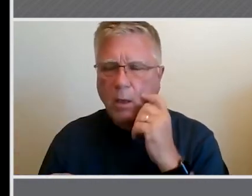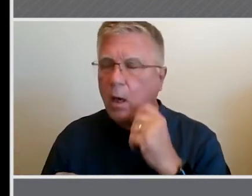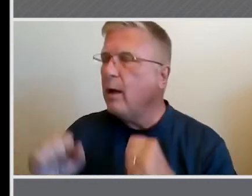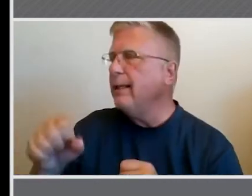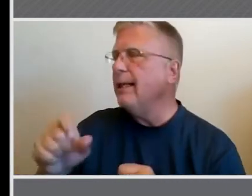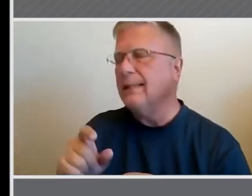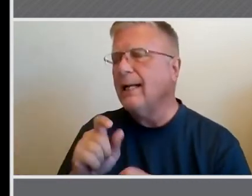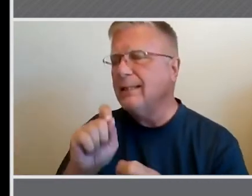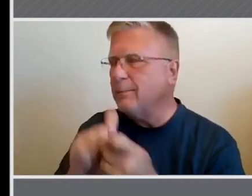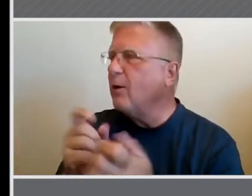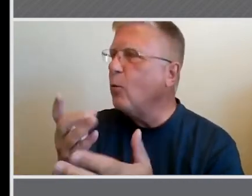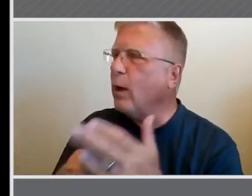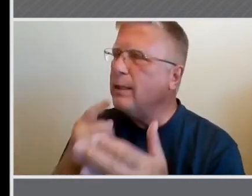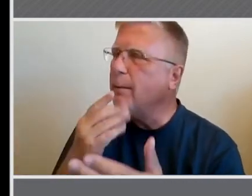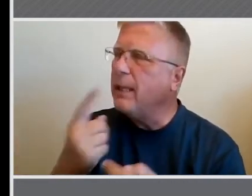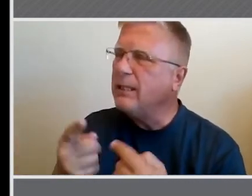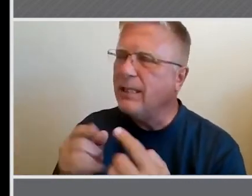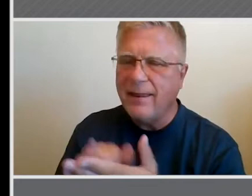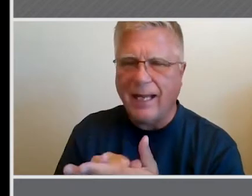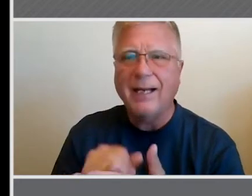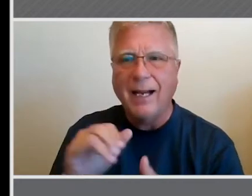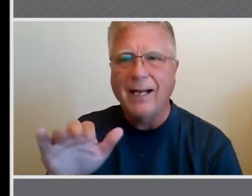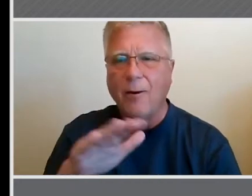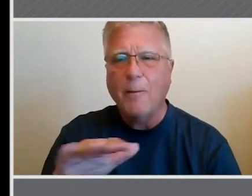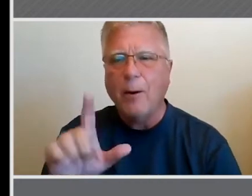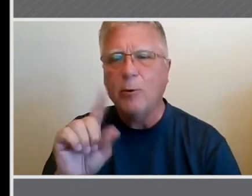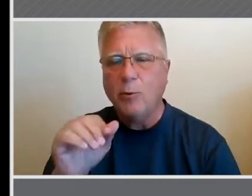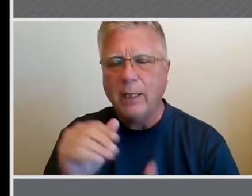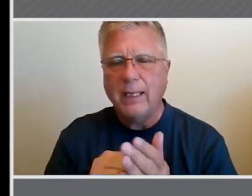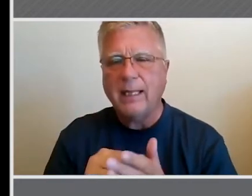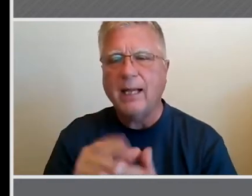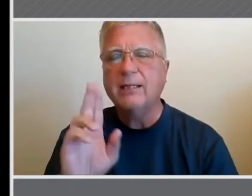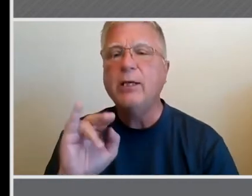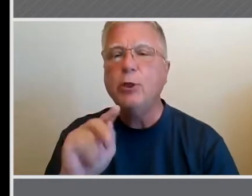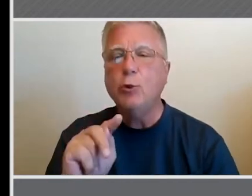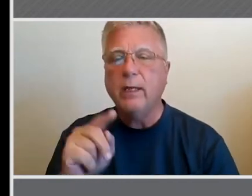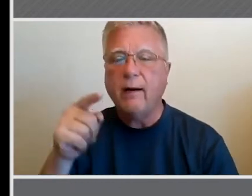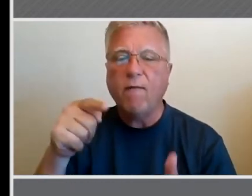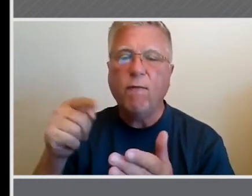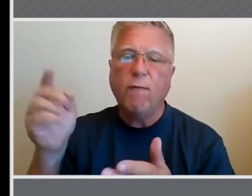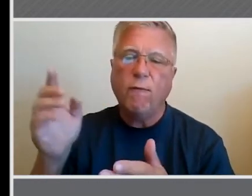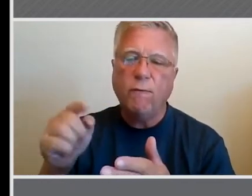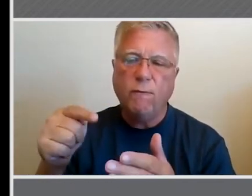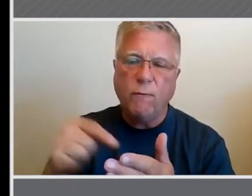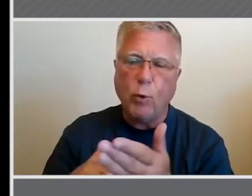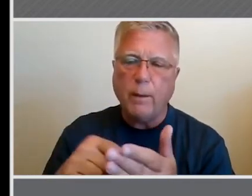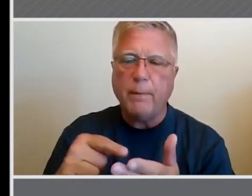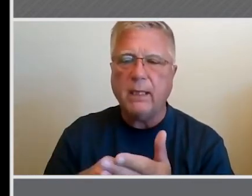So, in terms of the 20,000 unit affordability gap where there are people who can't find